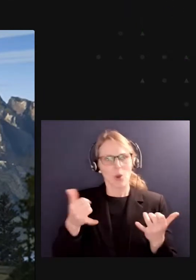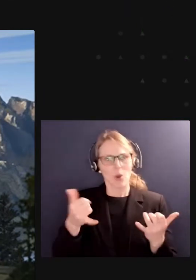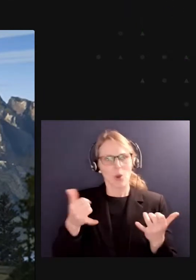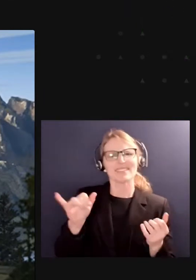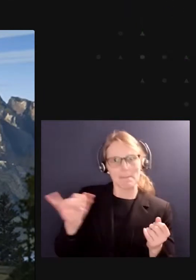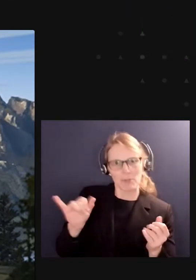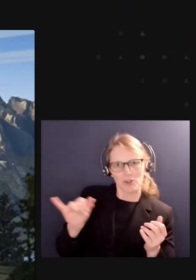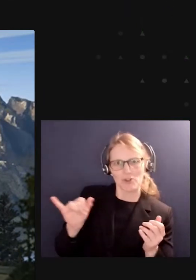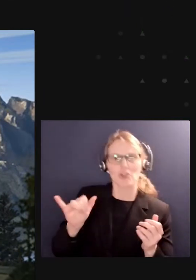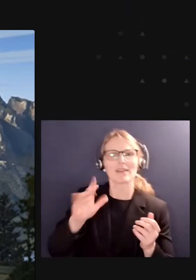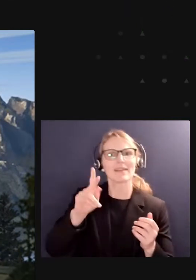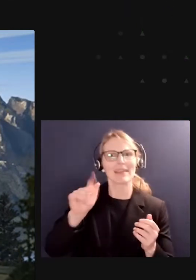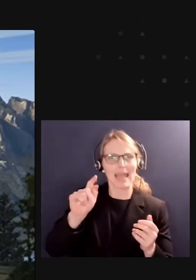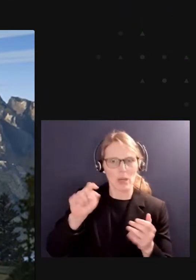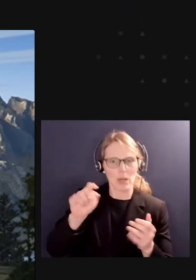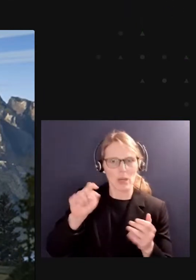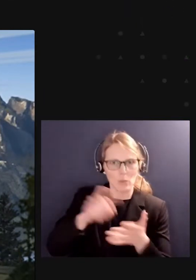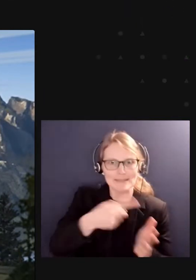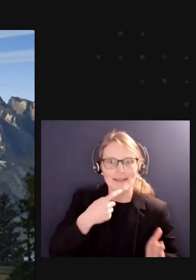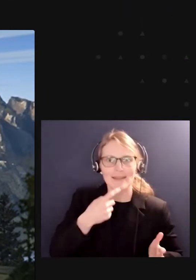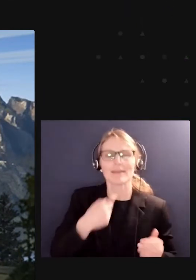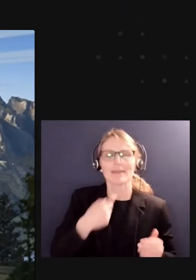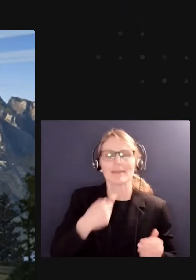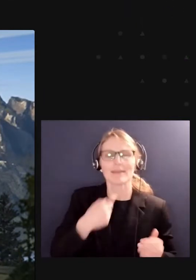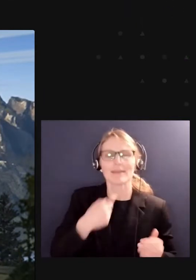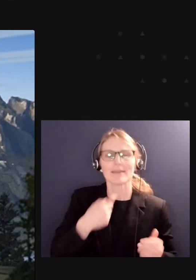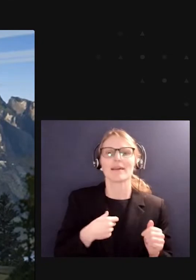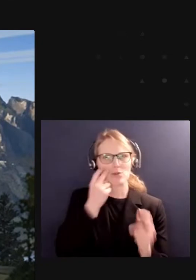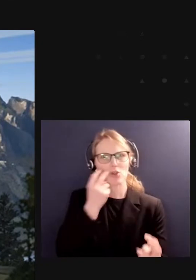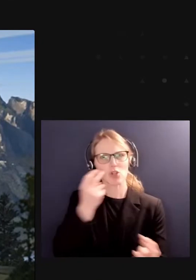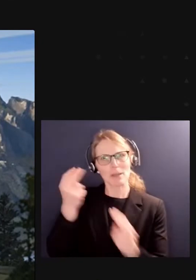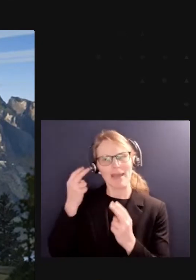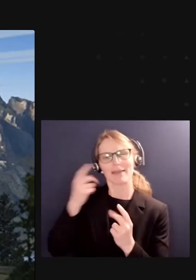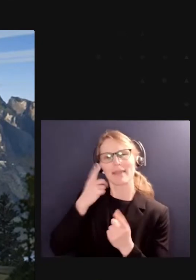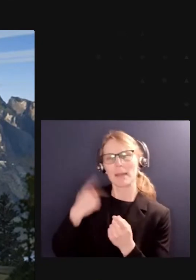I tried to think of moments that were really meaningful to me during my career